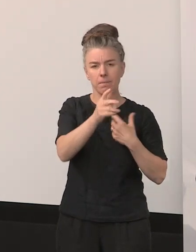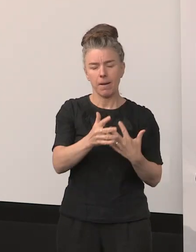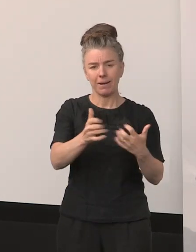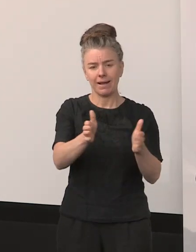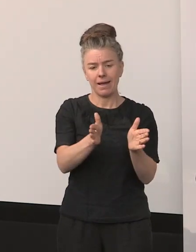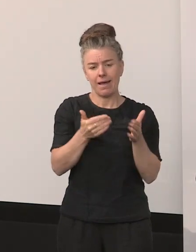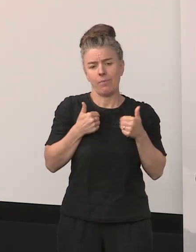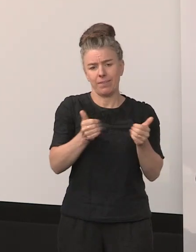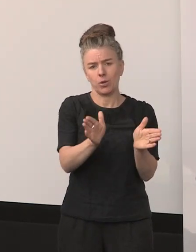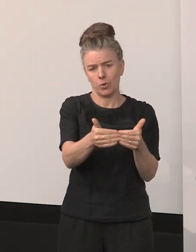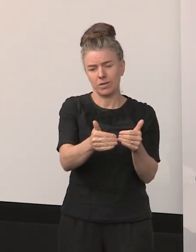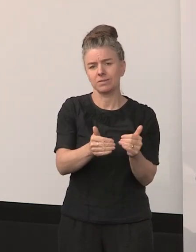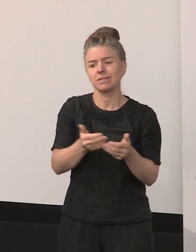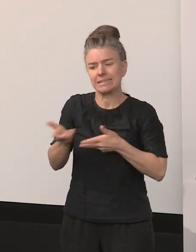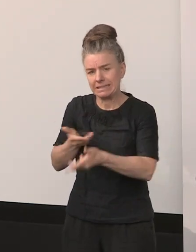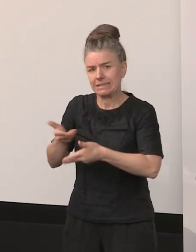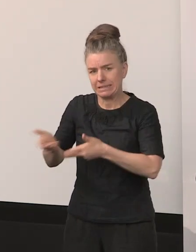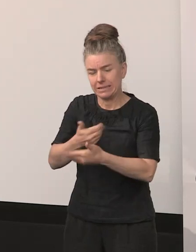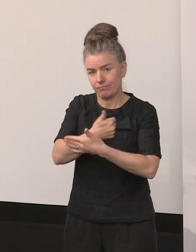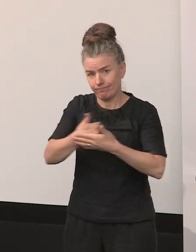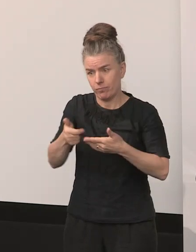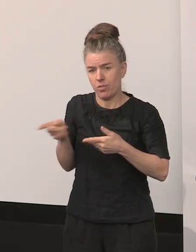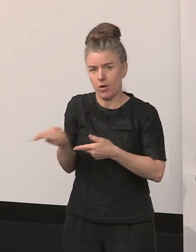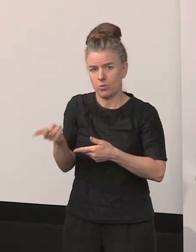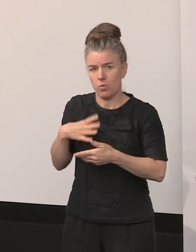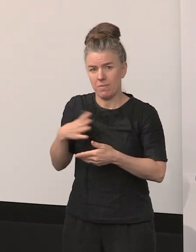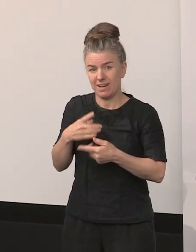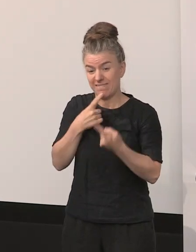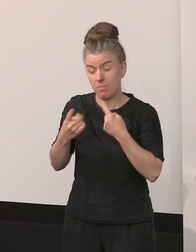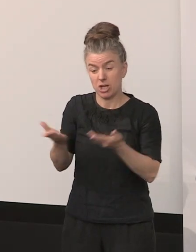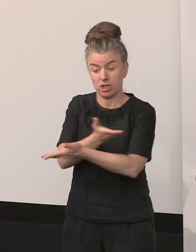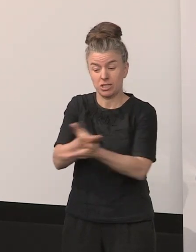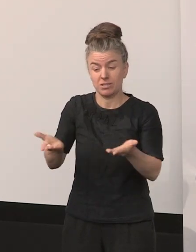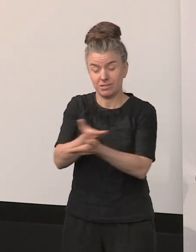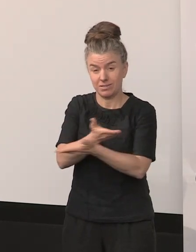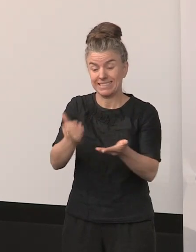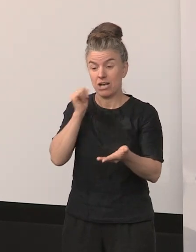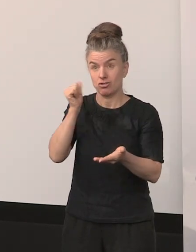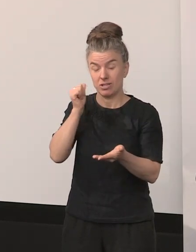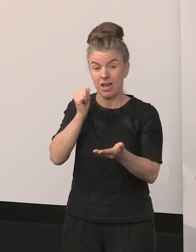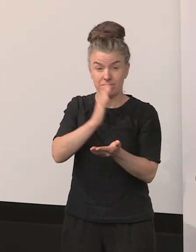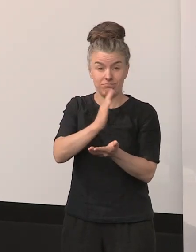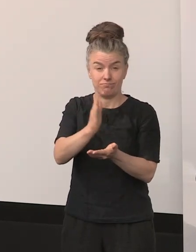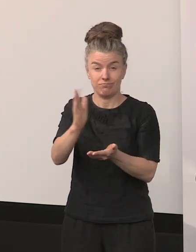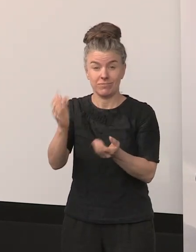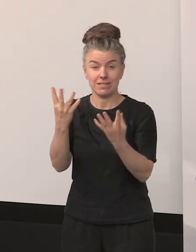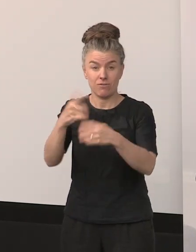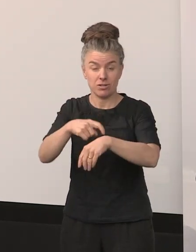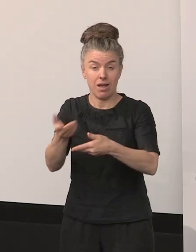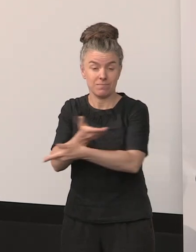anything else? I haven't personally. But the public health unit does that again as a matter of course. Again, a number of